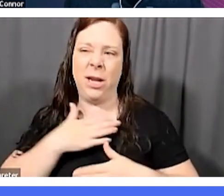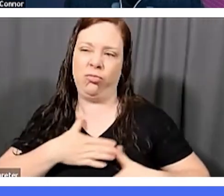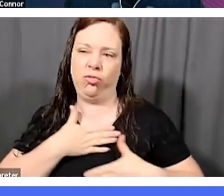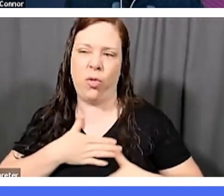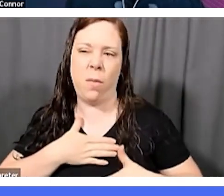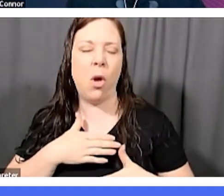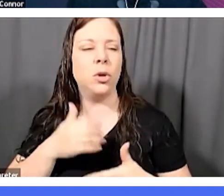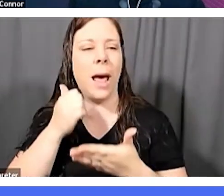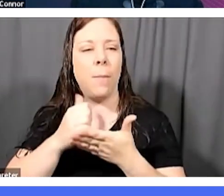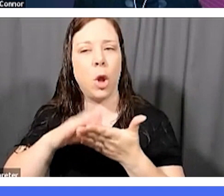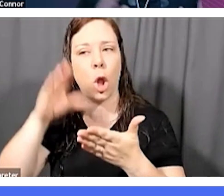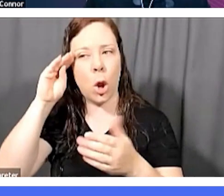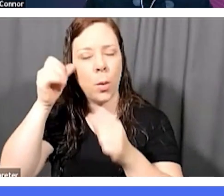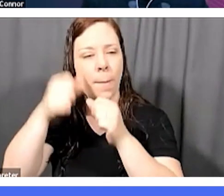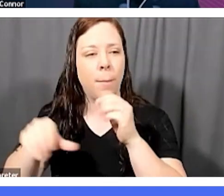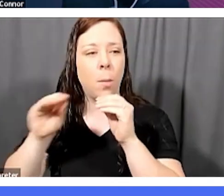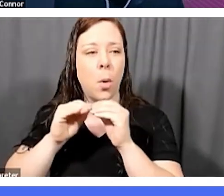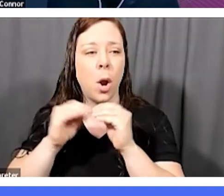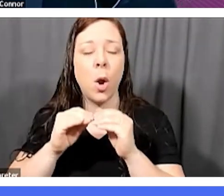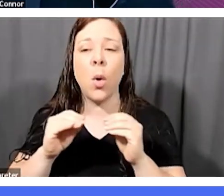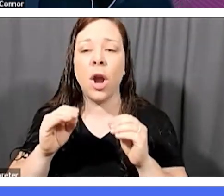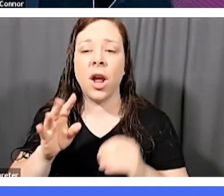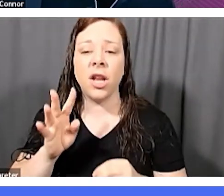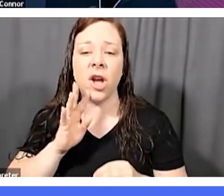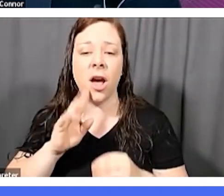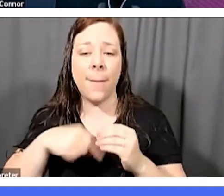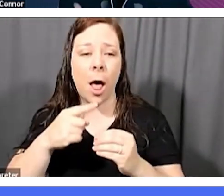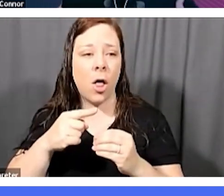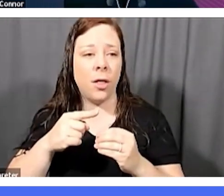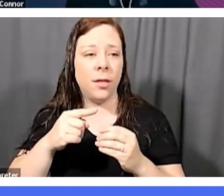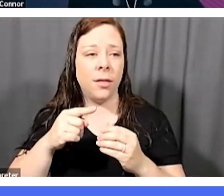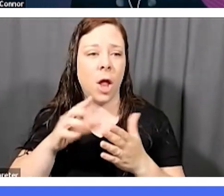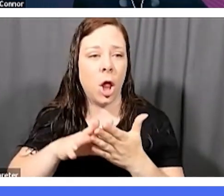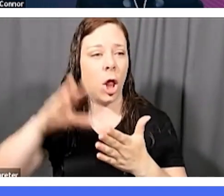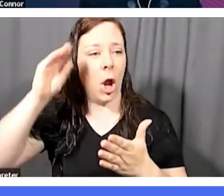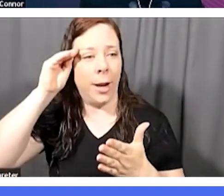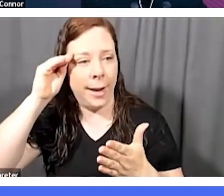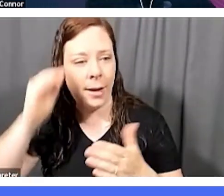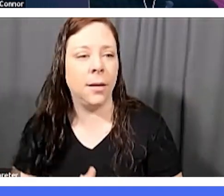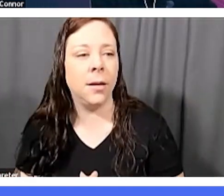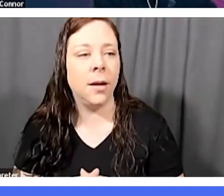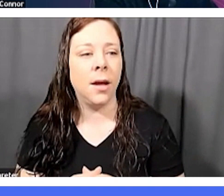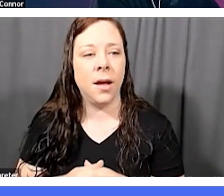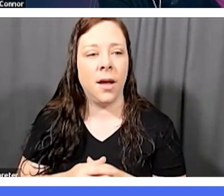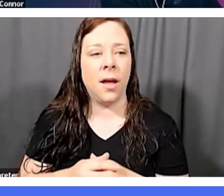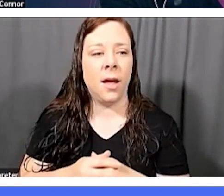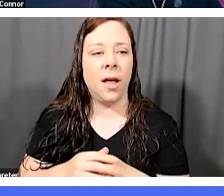Let's talk about learning about the learners. Let's talk about how we mature our teaching methods.